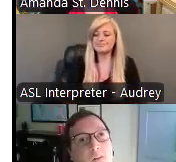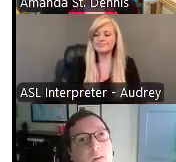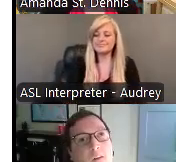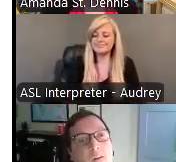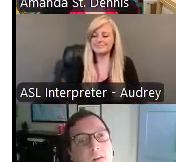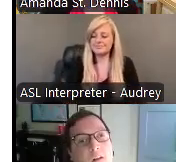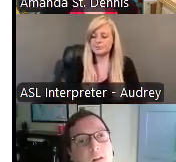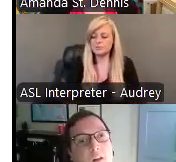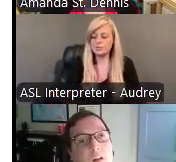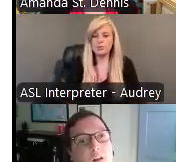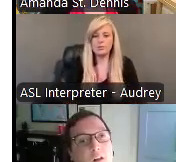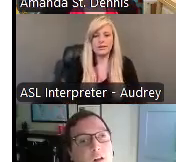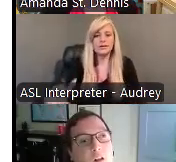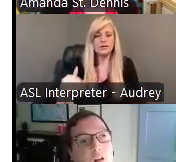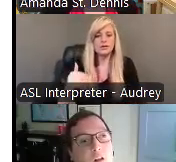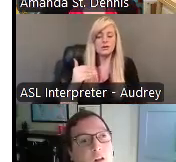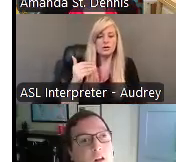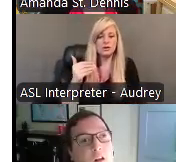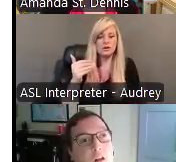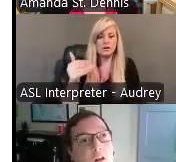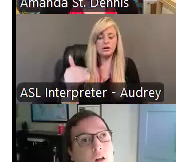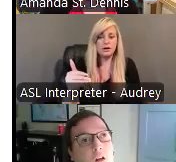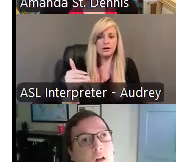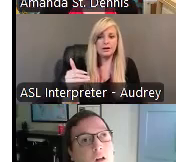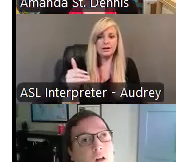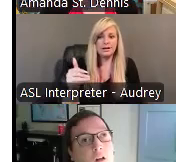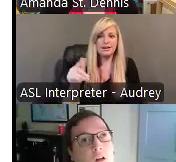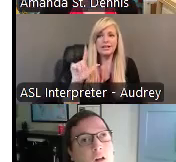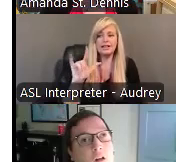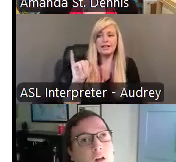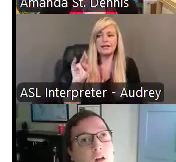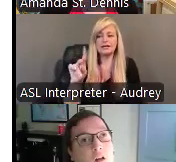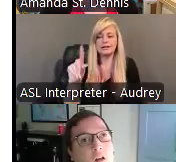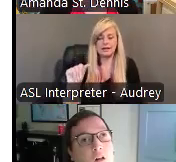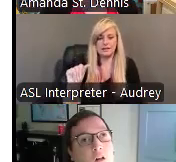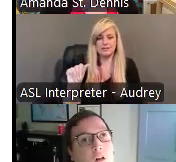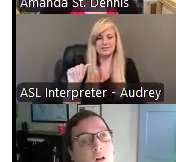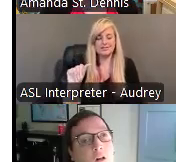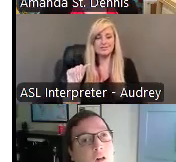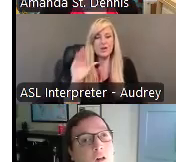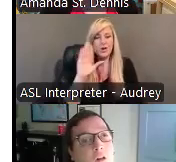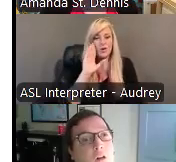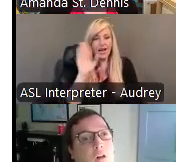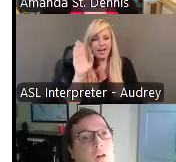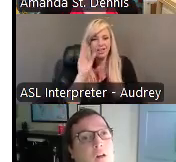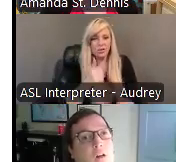Amanda St. Dennis: That leads us then to Linda. Linda Nguyen: Hi everyone. Thanks so much for